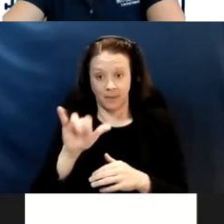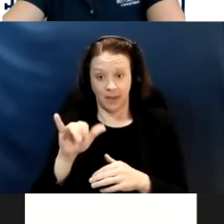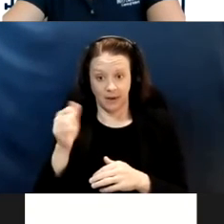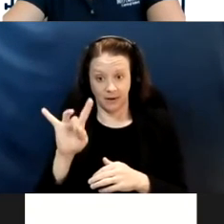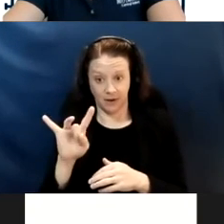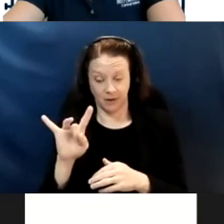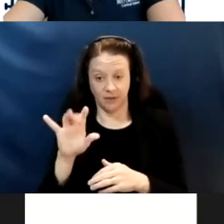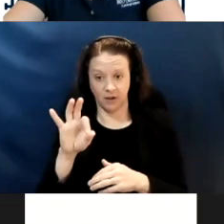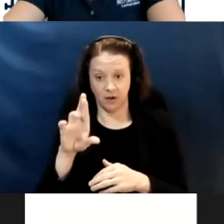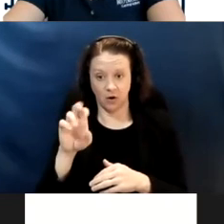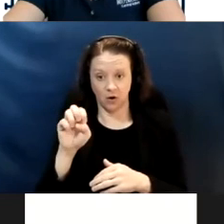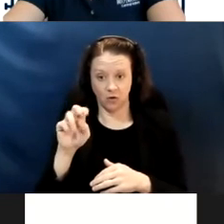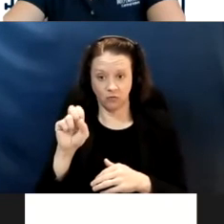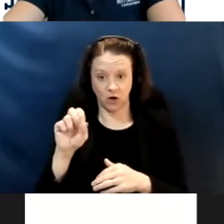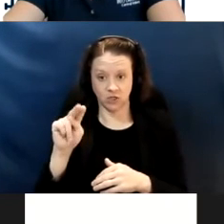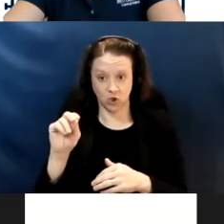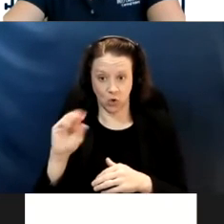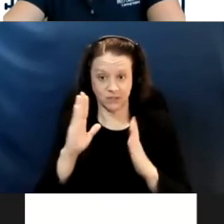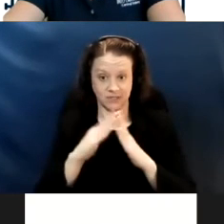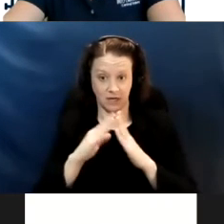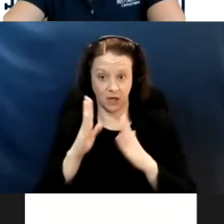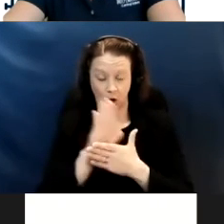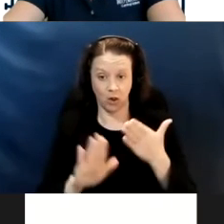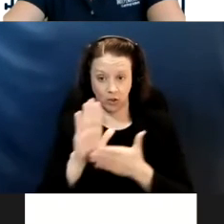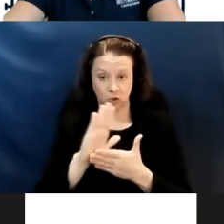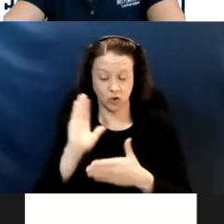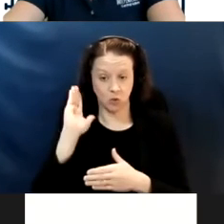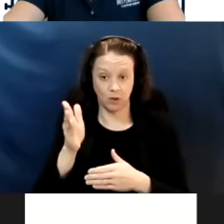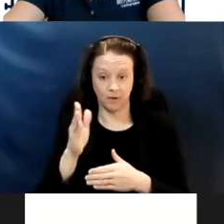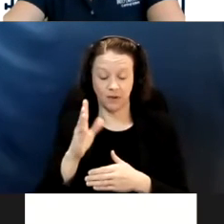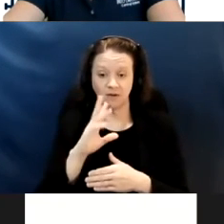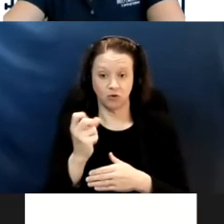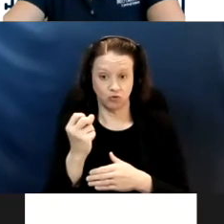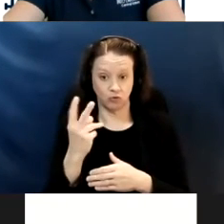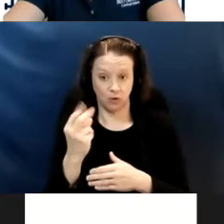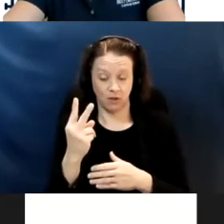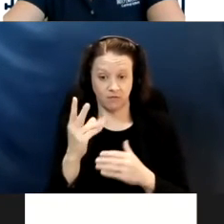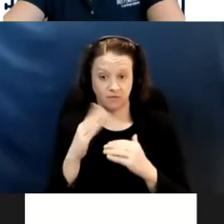Fresno City College, 12 and older will be able